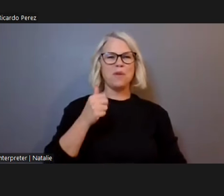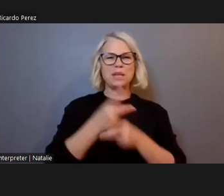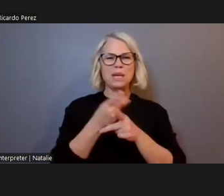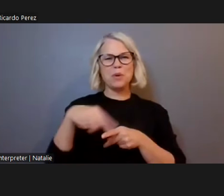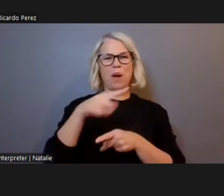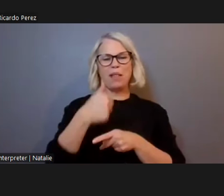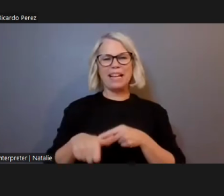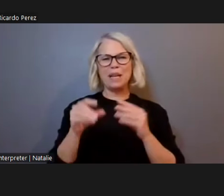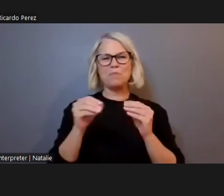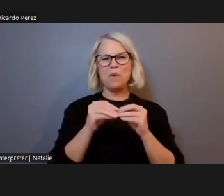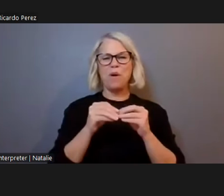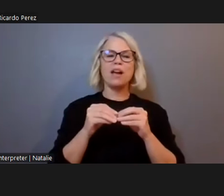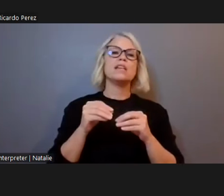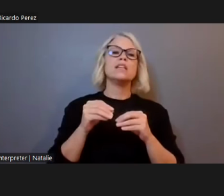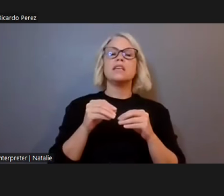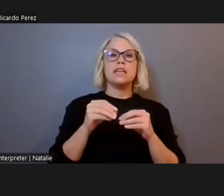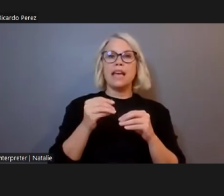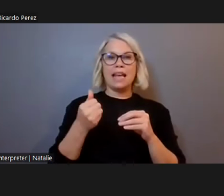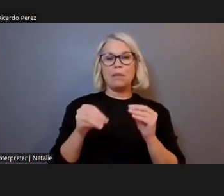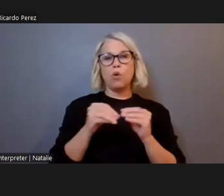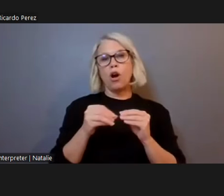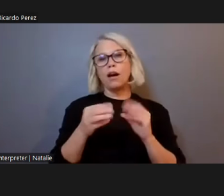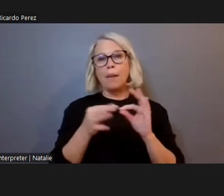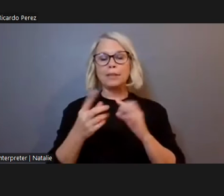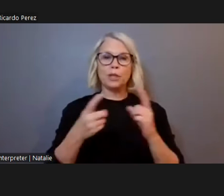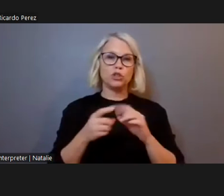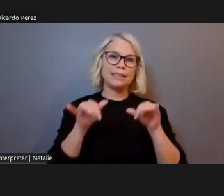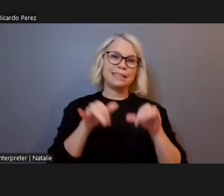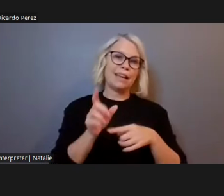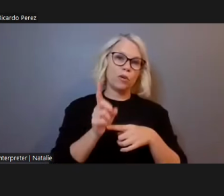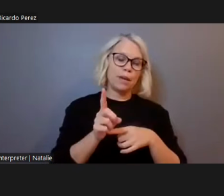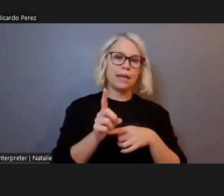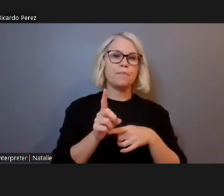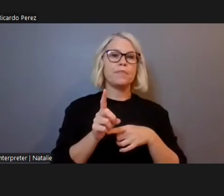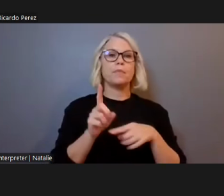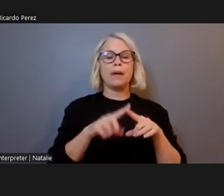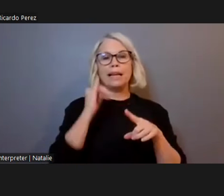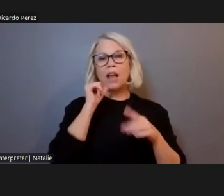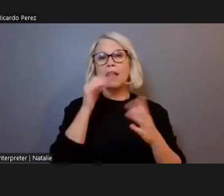If anyone has any other comments or questions, feel free to stick around for a minute, but thank you.